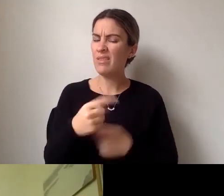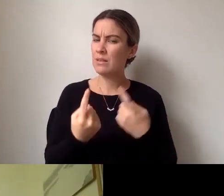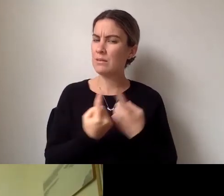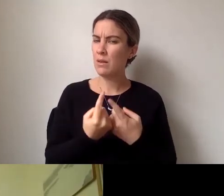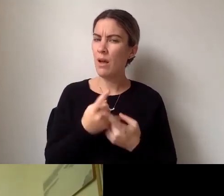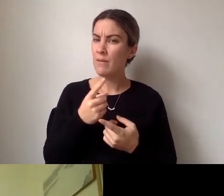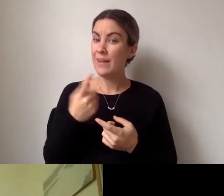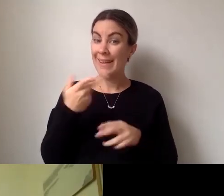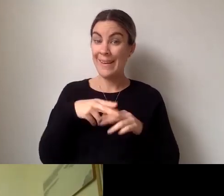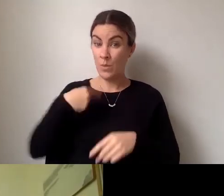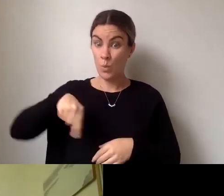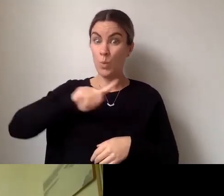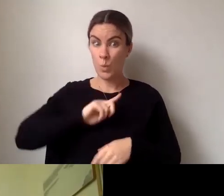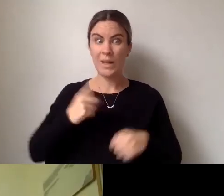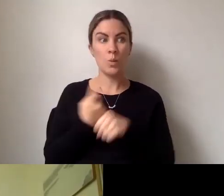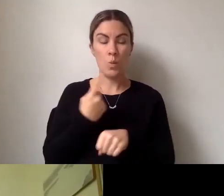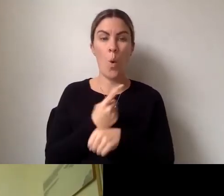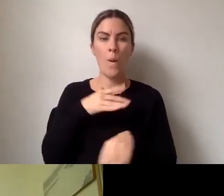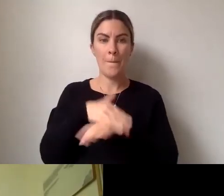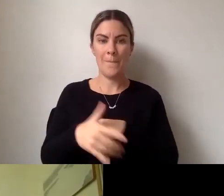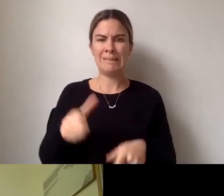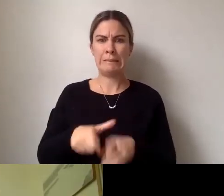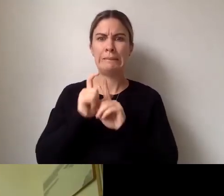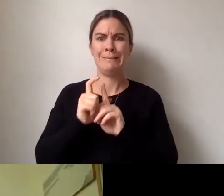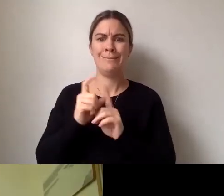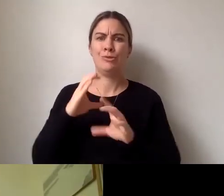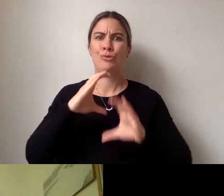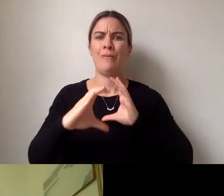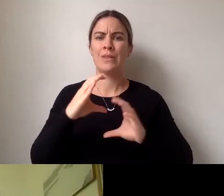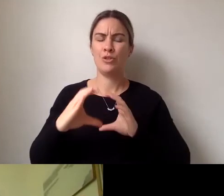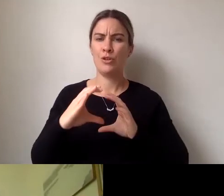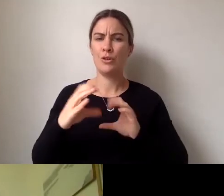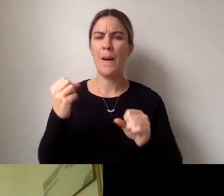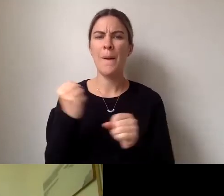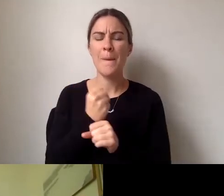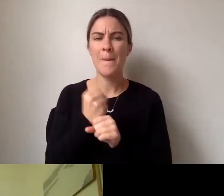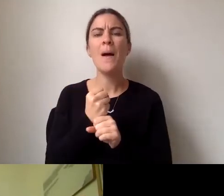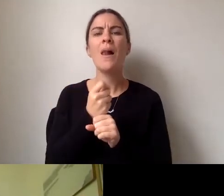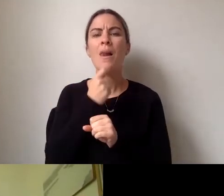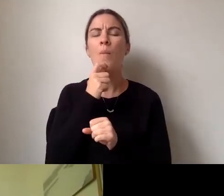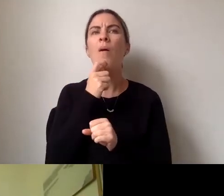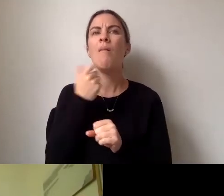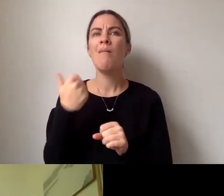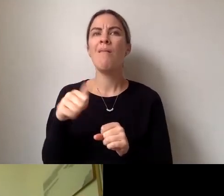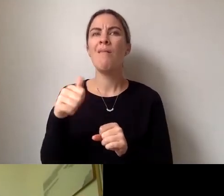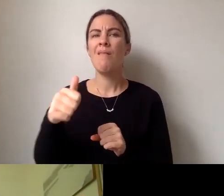I think makes a lot of headway into that kind of passive/aggressiveness and silence that we see a lot of the time in